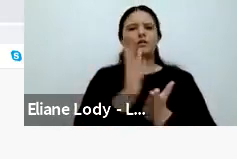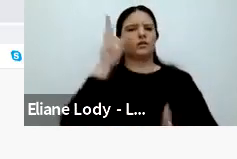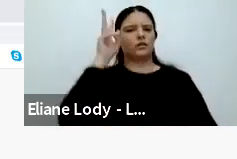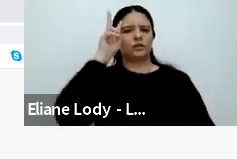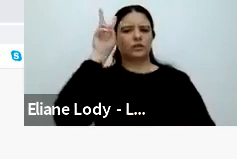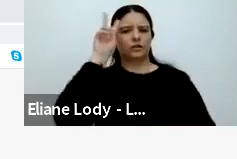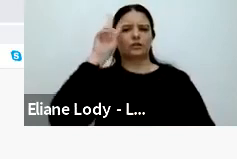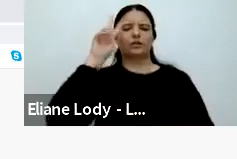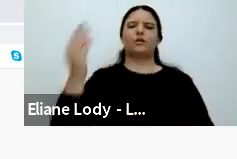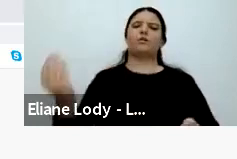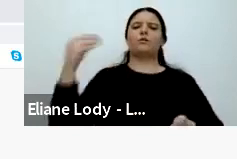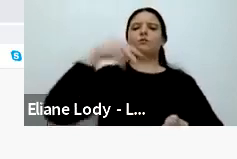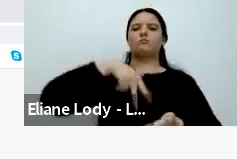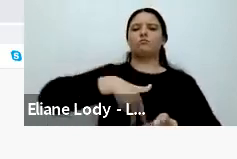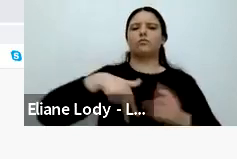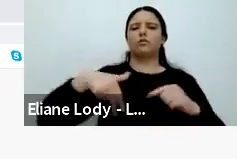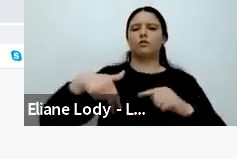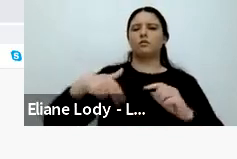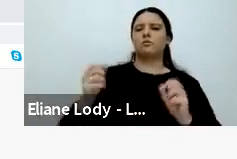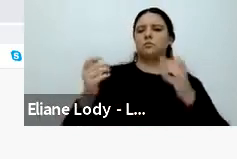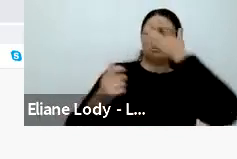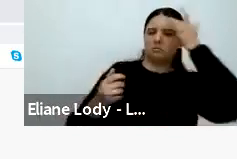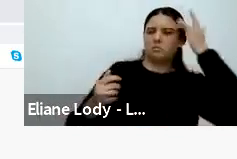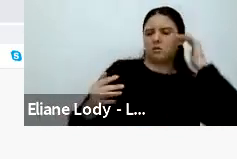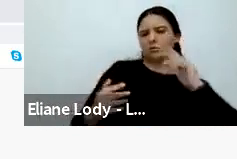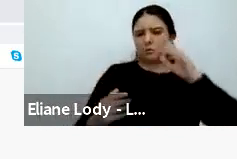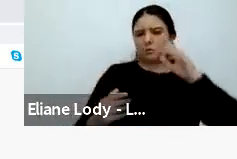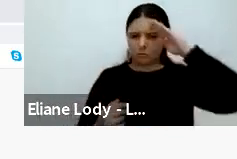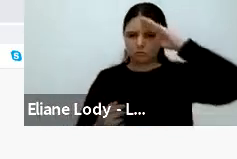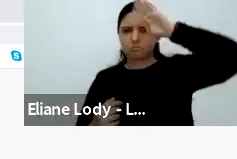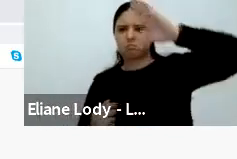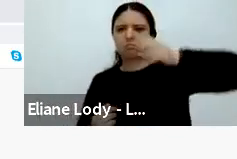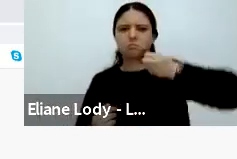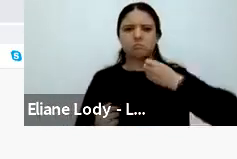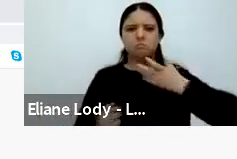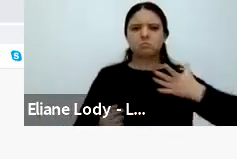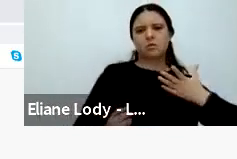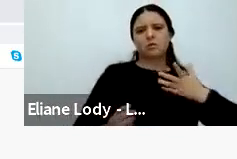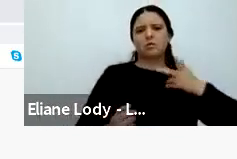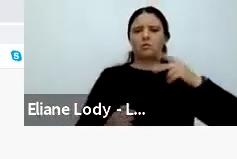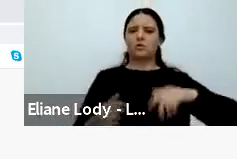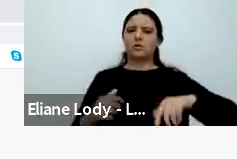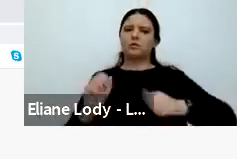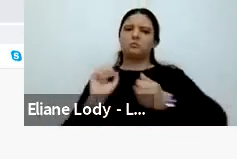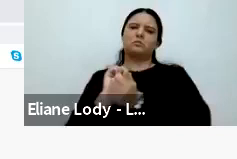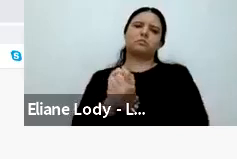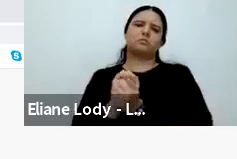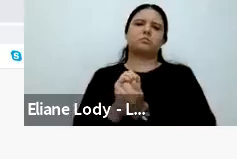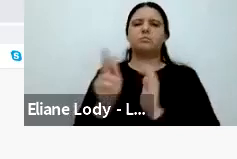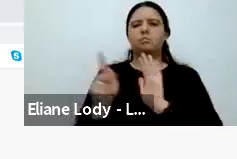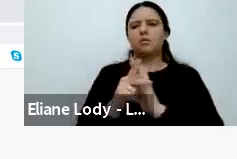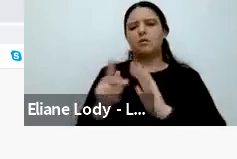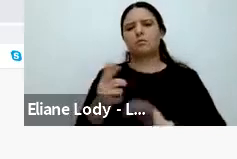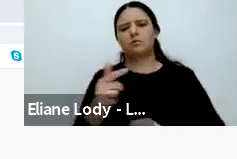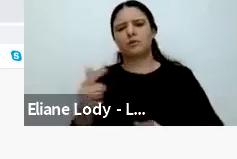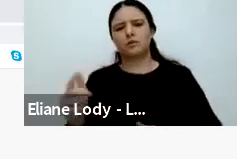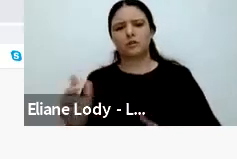Robert E Lee was a great general, he was, he was not right general, he was, he was not really a slave owner, he was really a slave owner. He was just over. person person fighting for the honor of